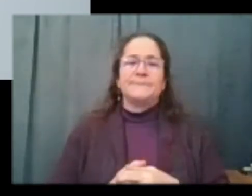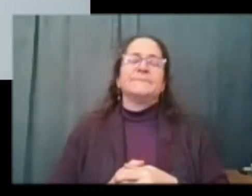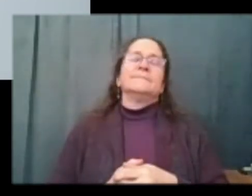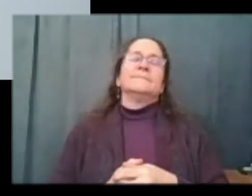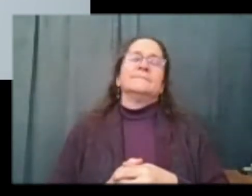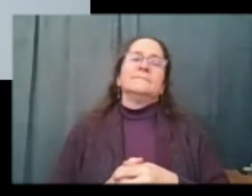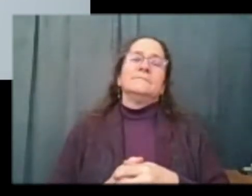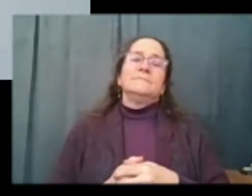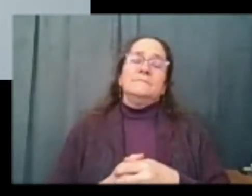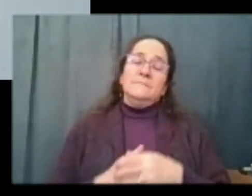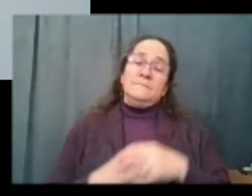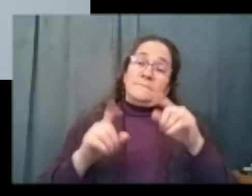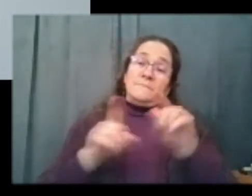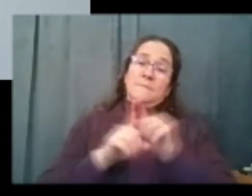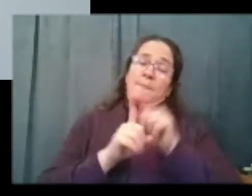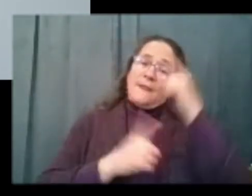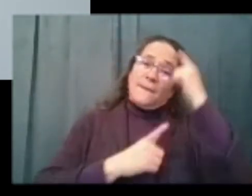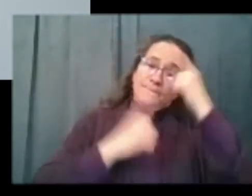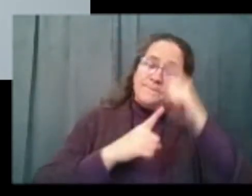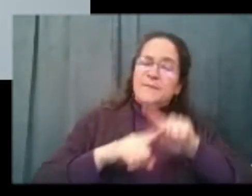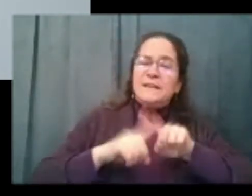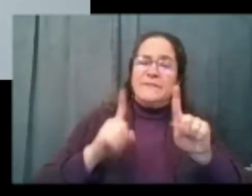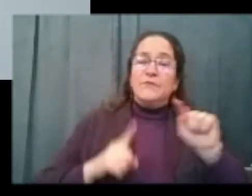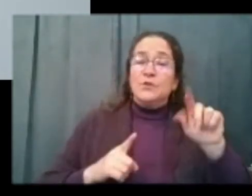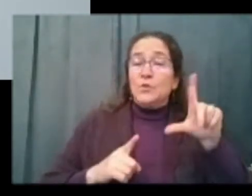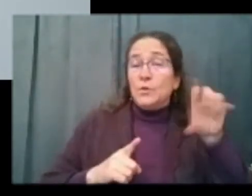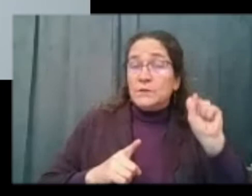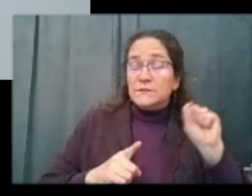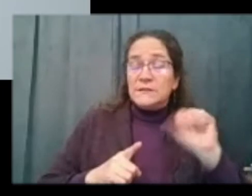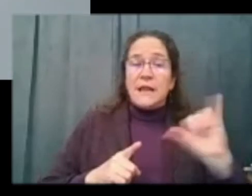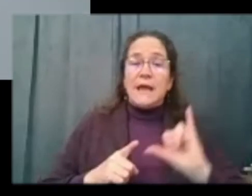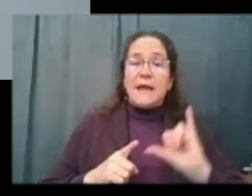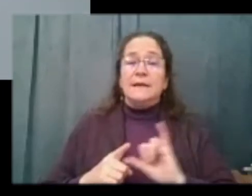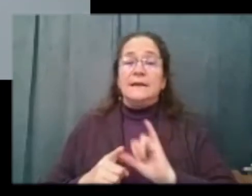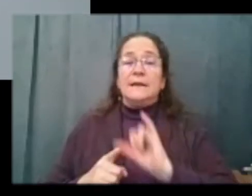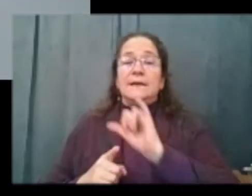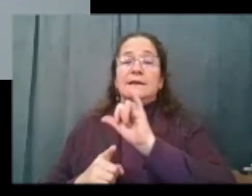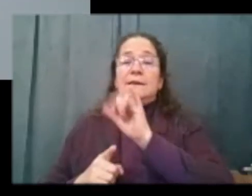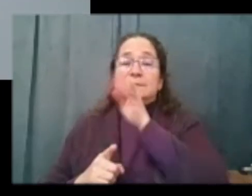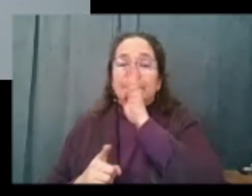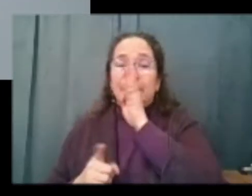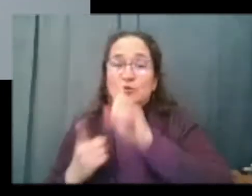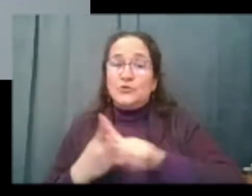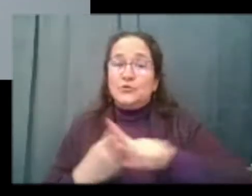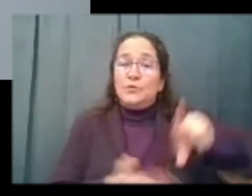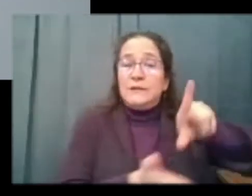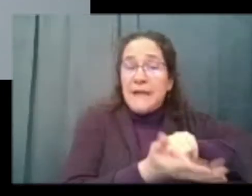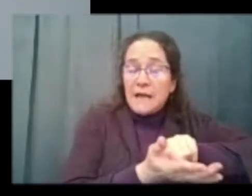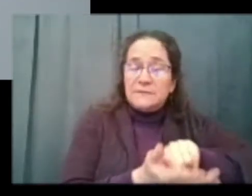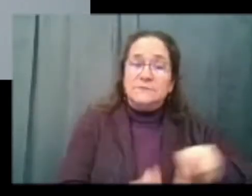can have them use different tools such as speech to text or text to speech or a caption for automatic speech